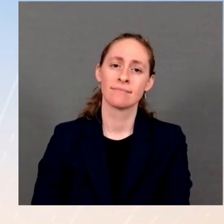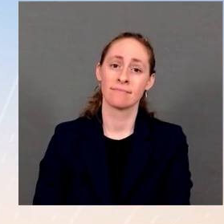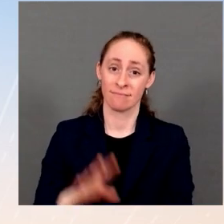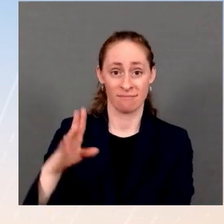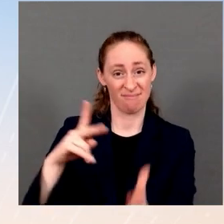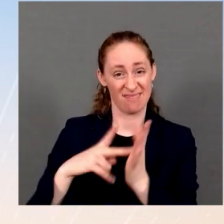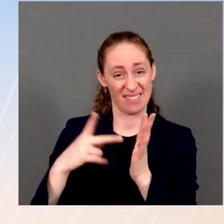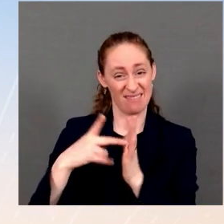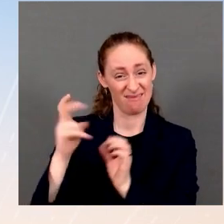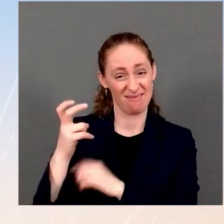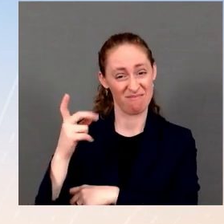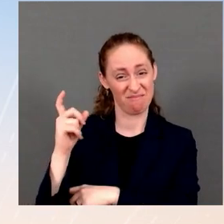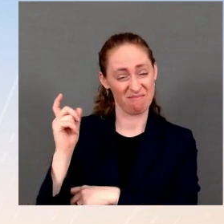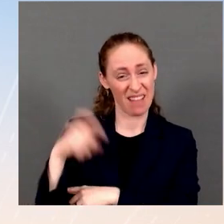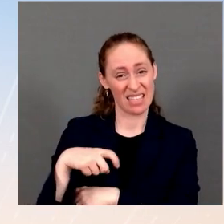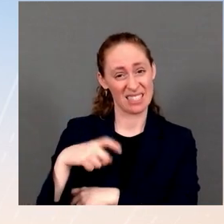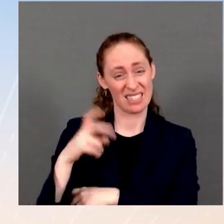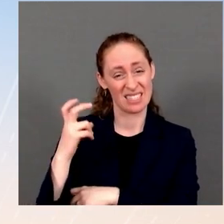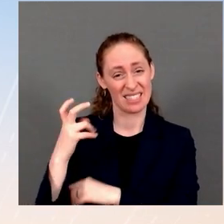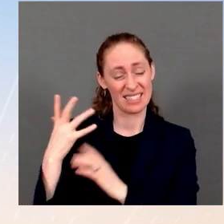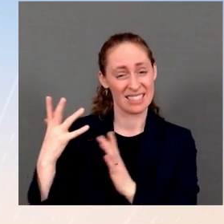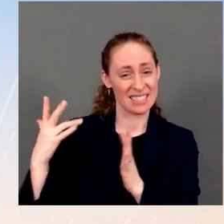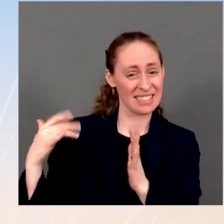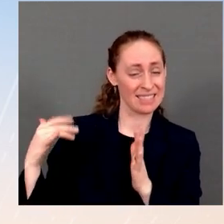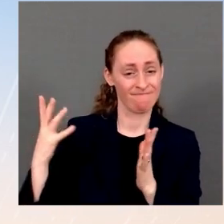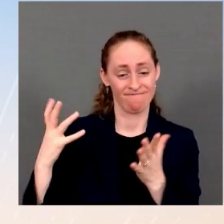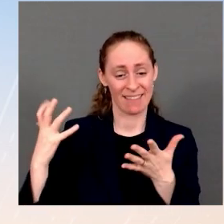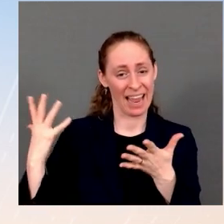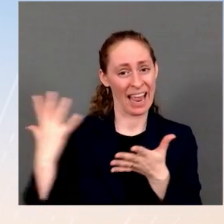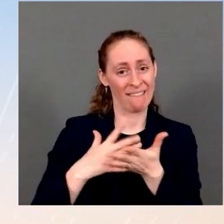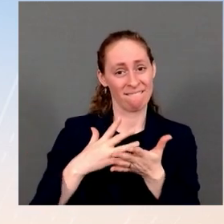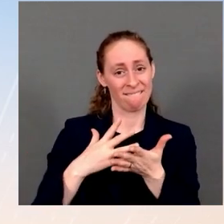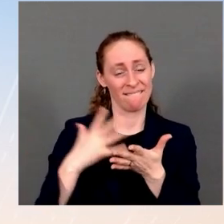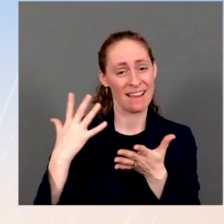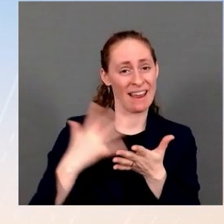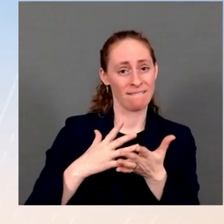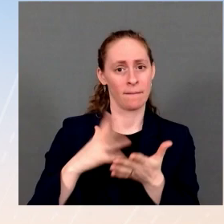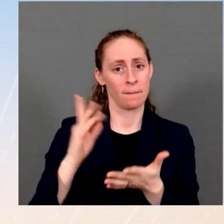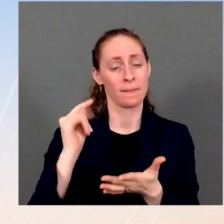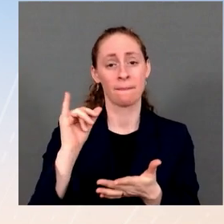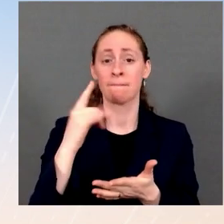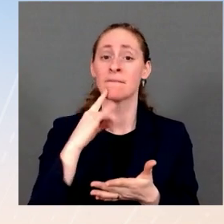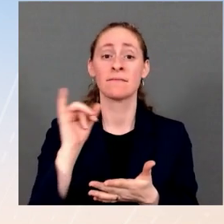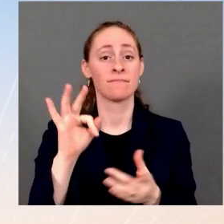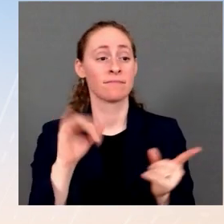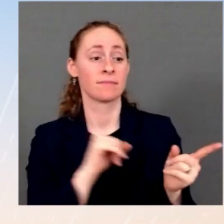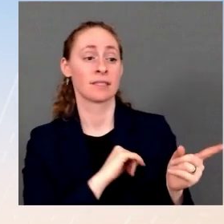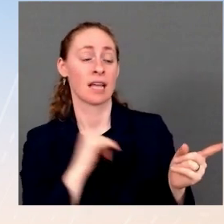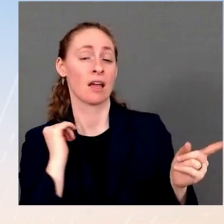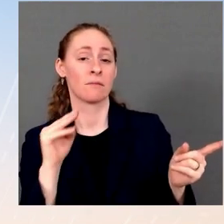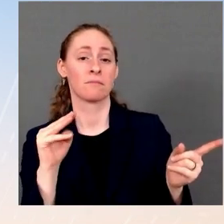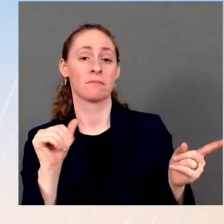and maybe not being in a separate plan if Manchin will not support it. Ms. Jean-Pierre: Well, I -- all I can tell you right now is if we -- what we've been hearing